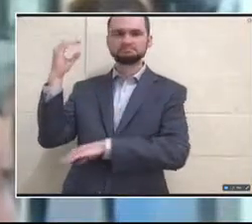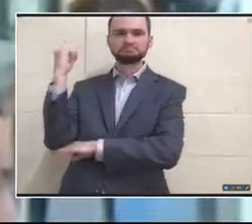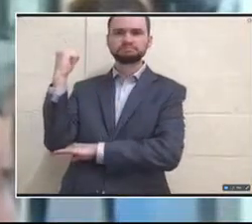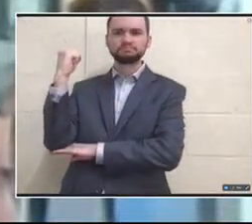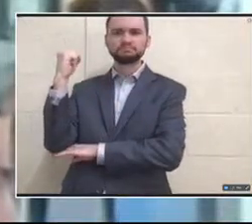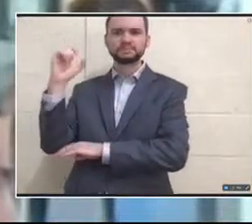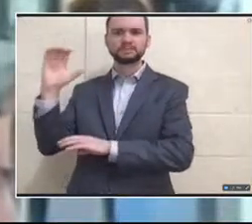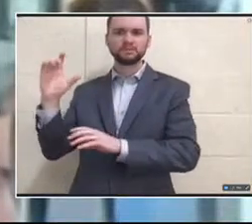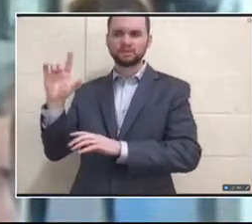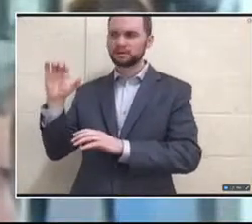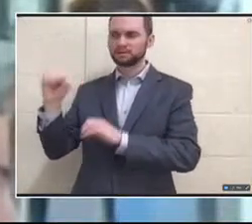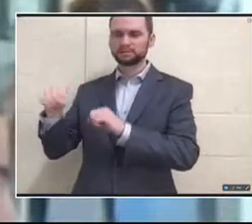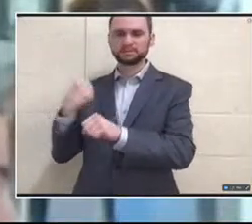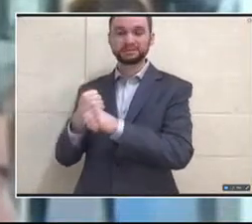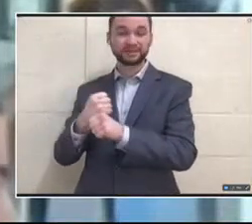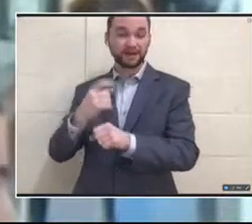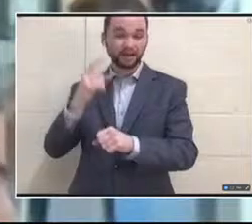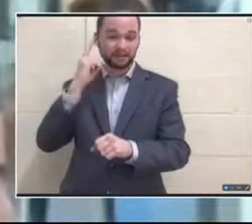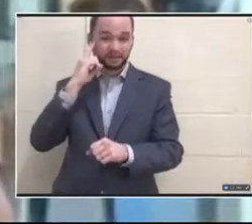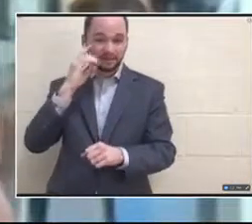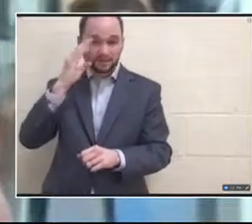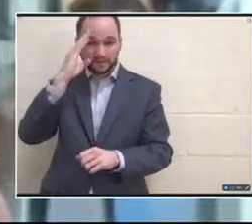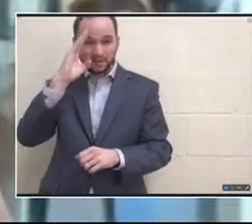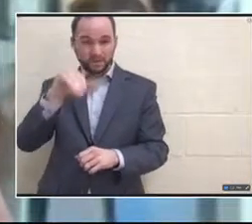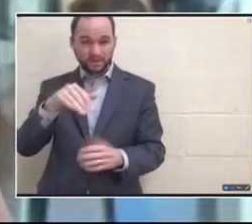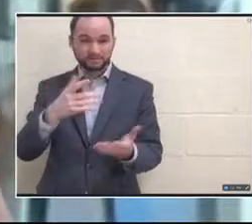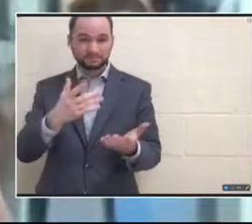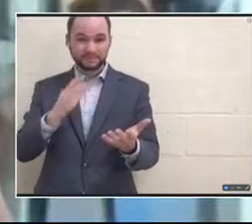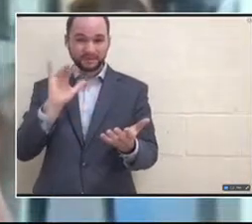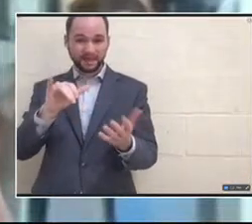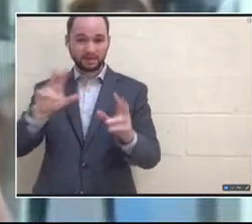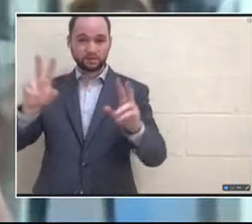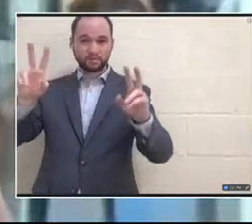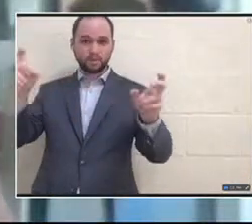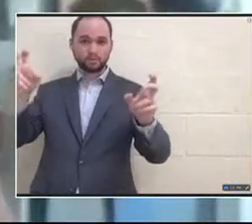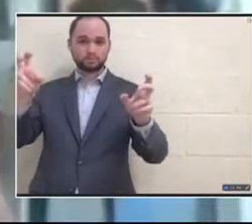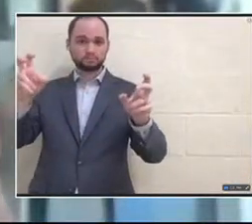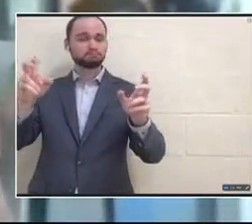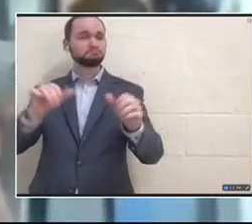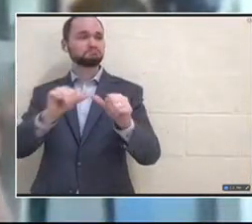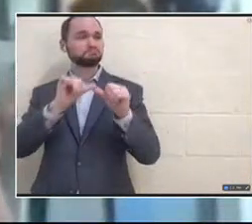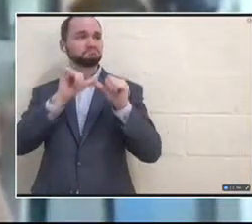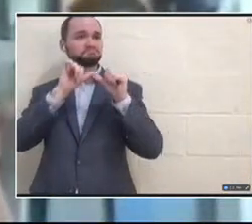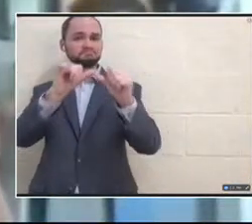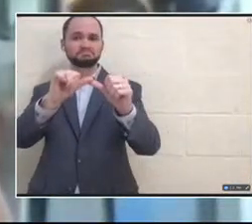knew that to be a quote that would last a lifetime but certainly it did